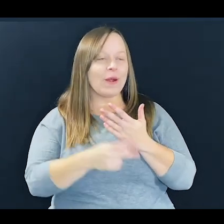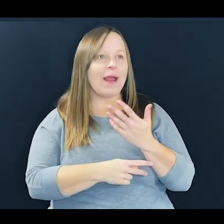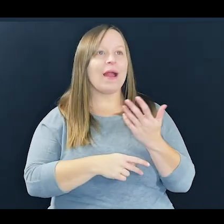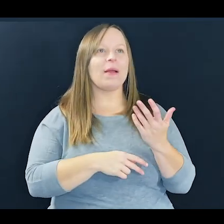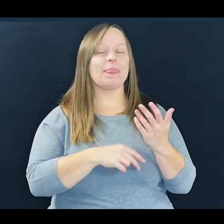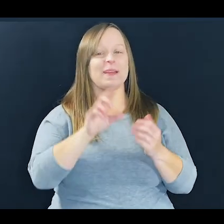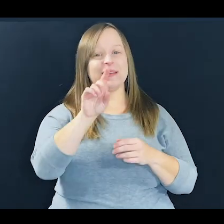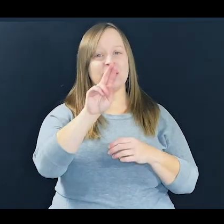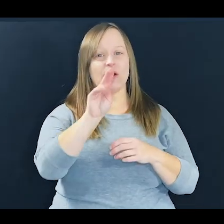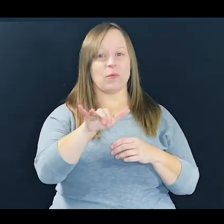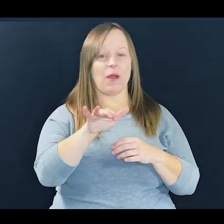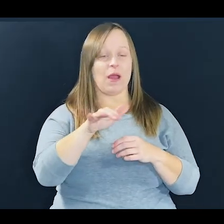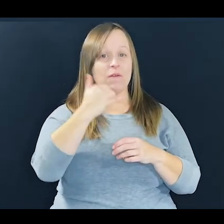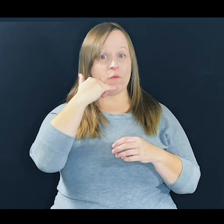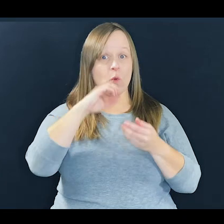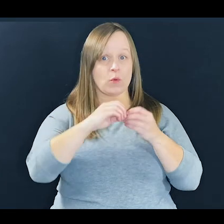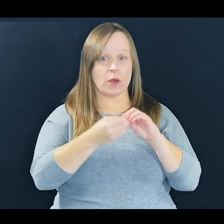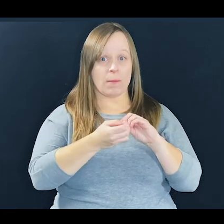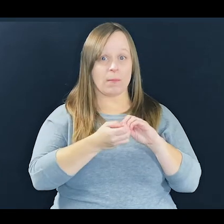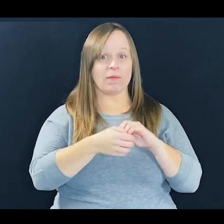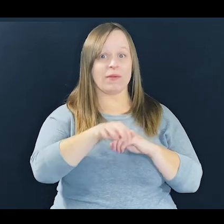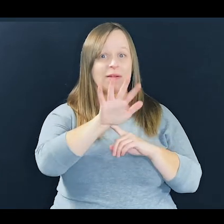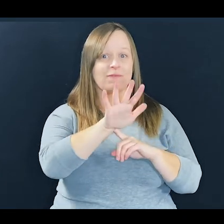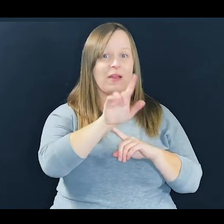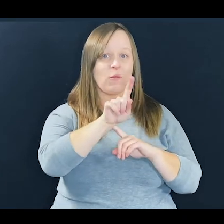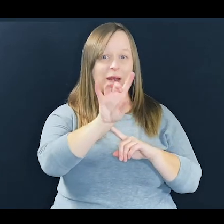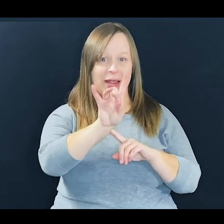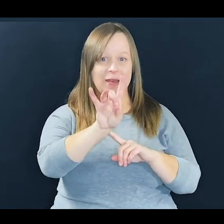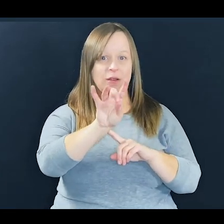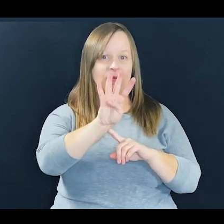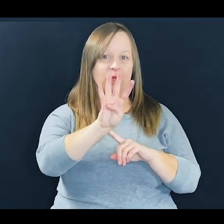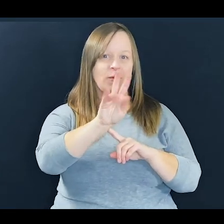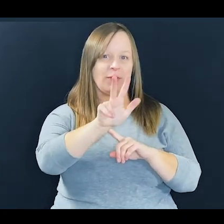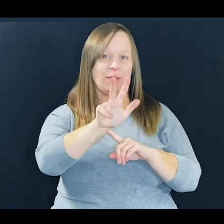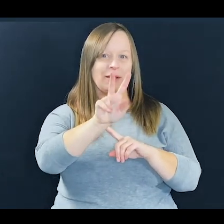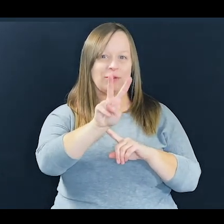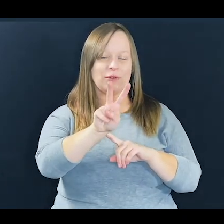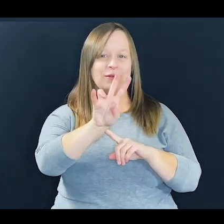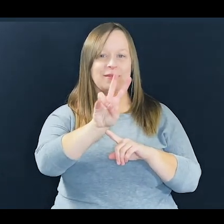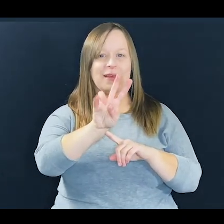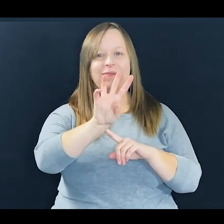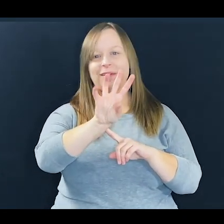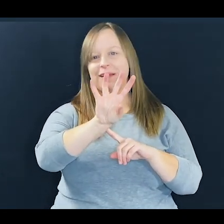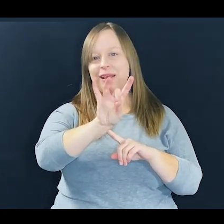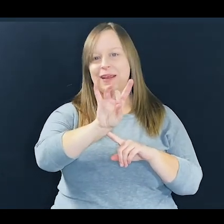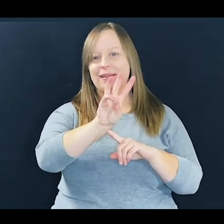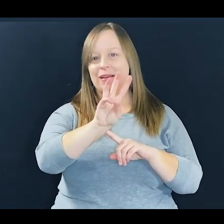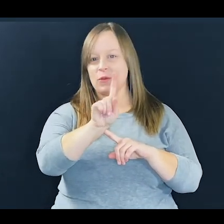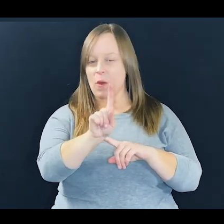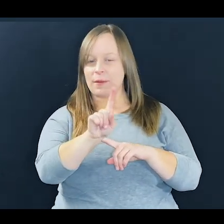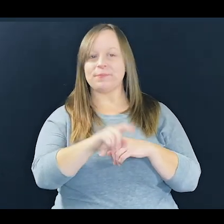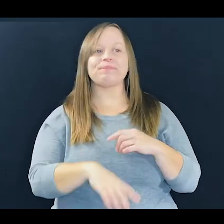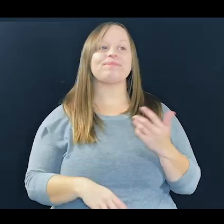And DRNY's main phone number is 518-432-7861.